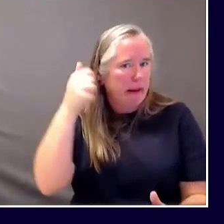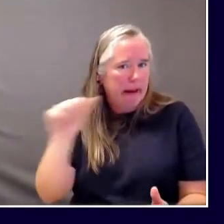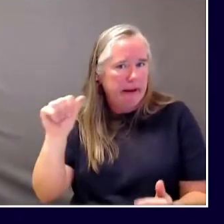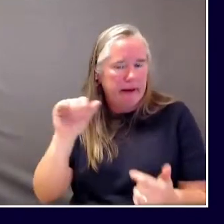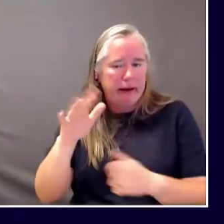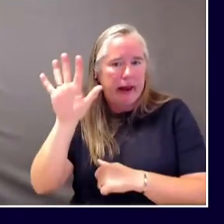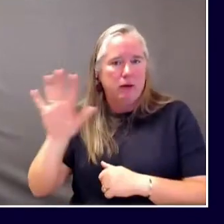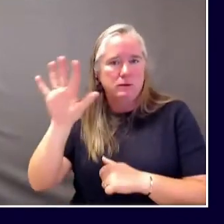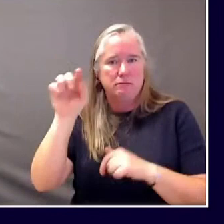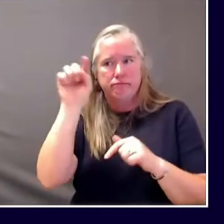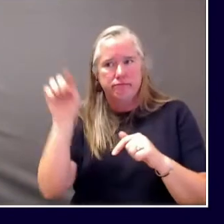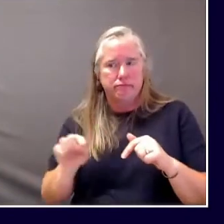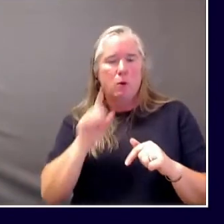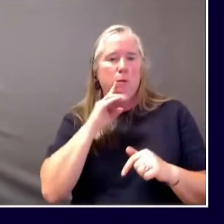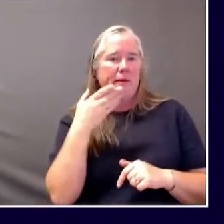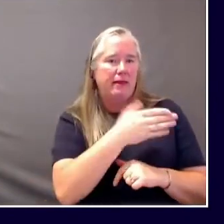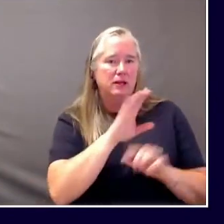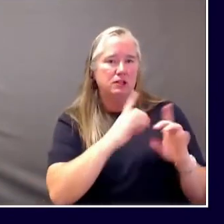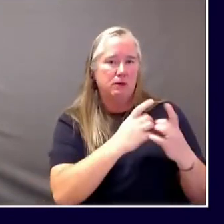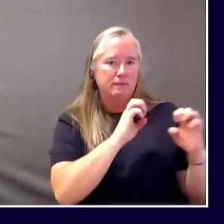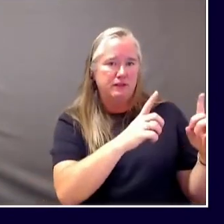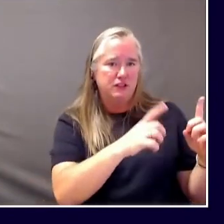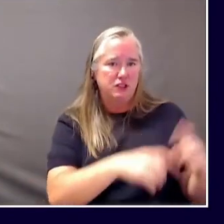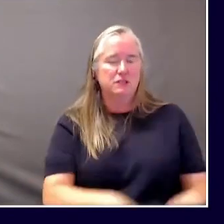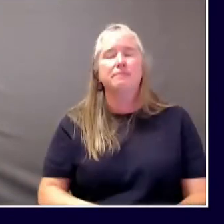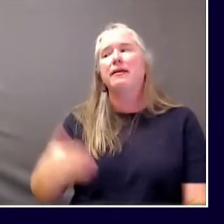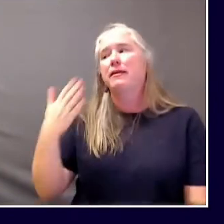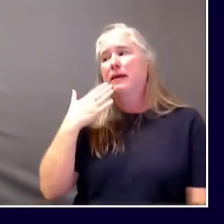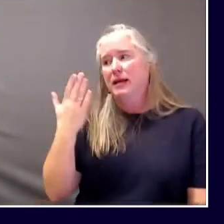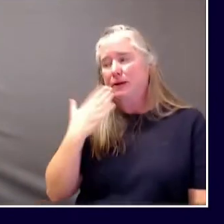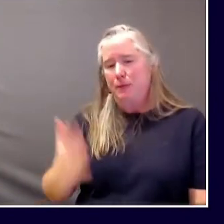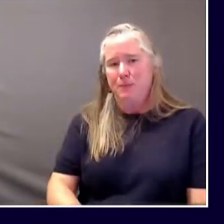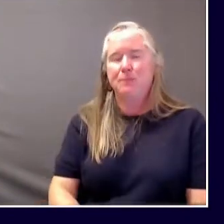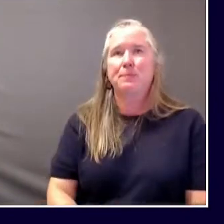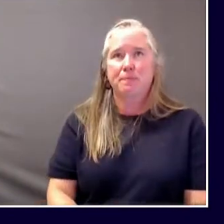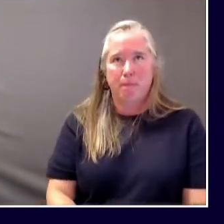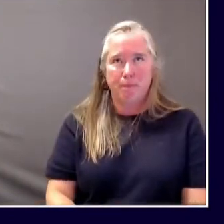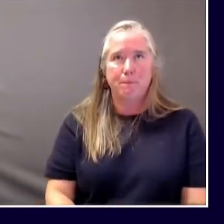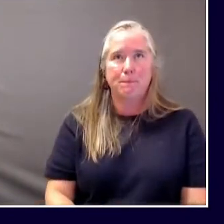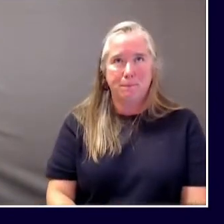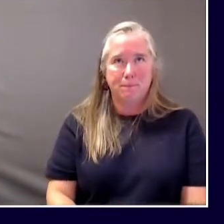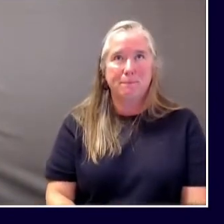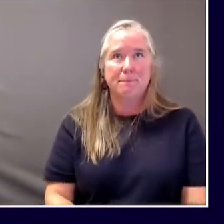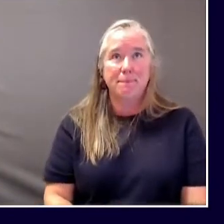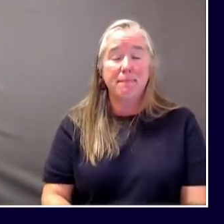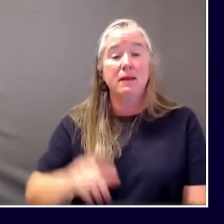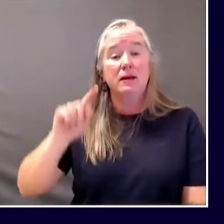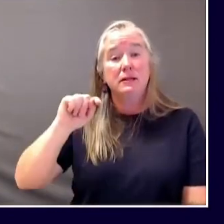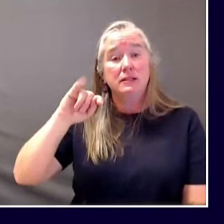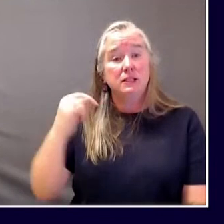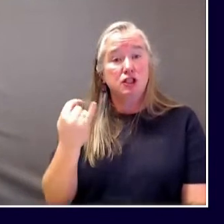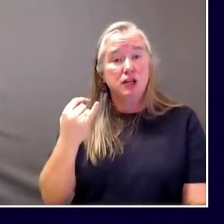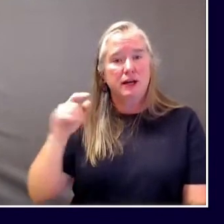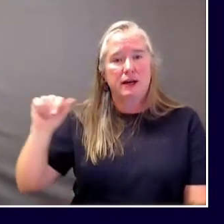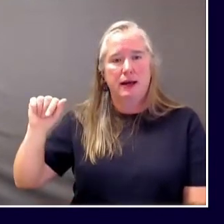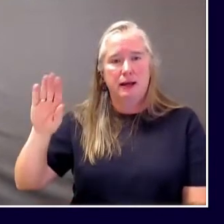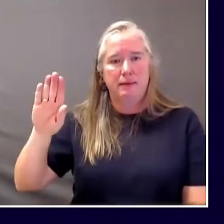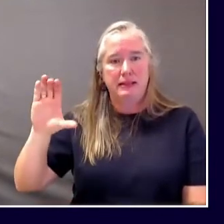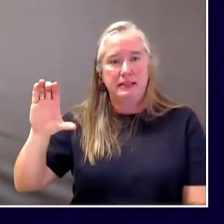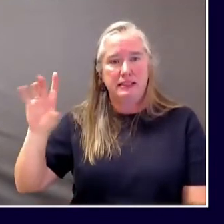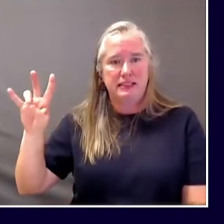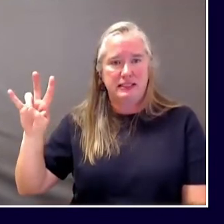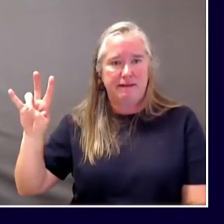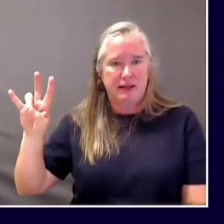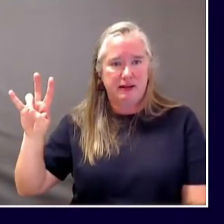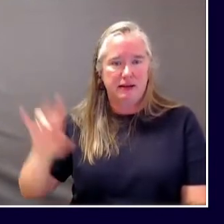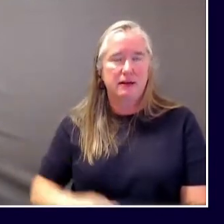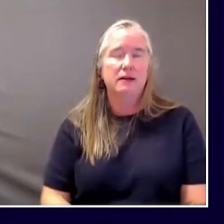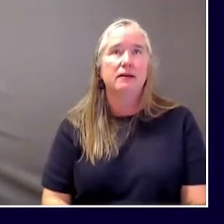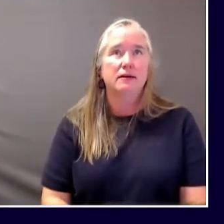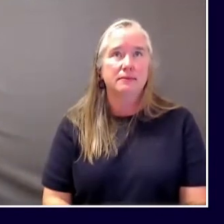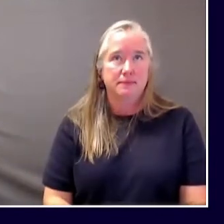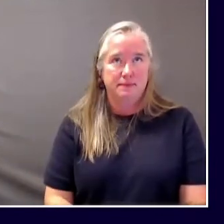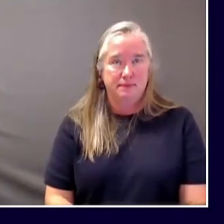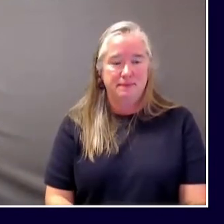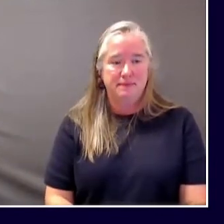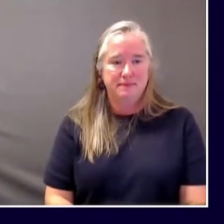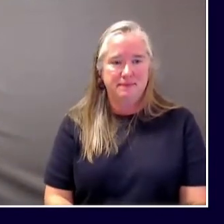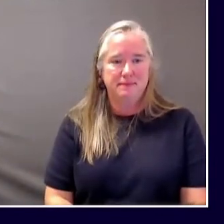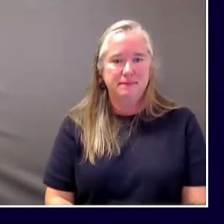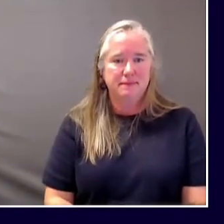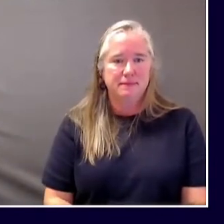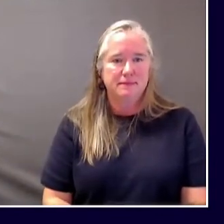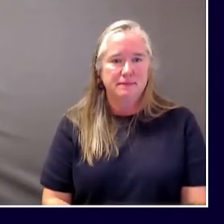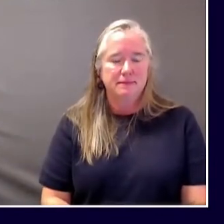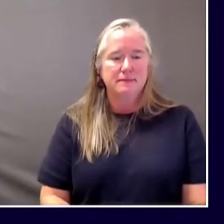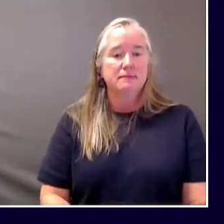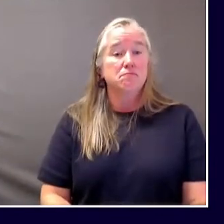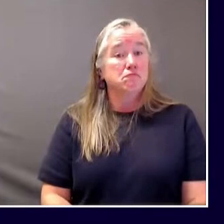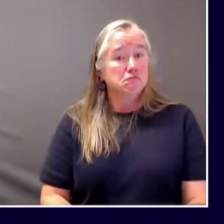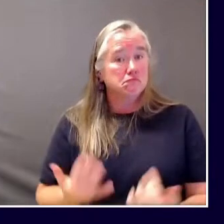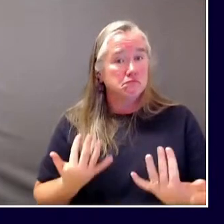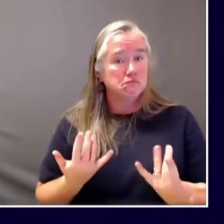out thank you talk show